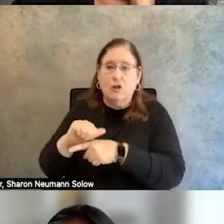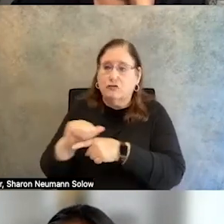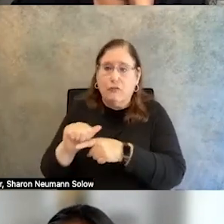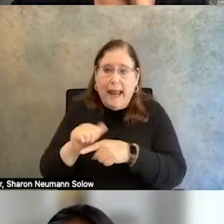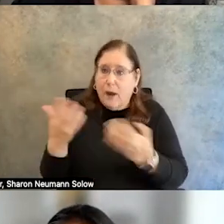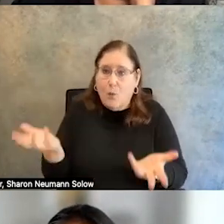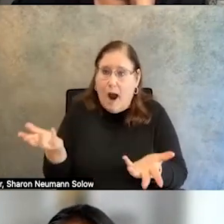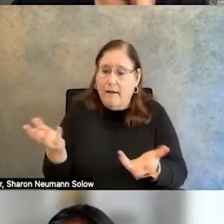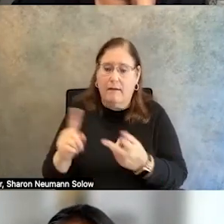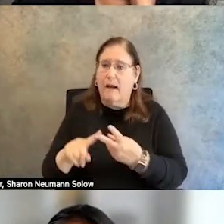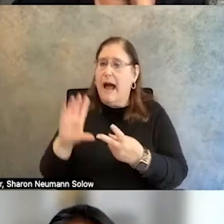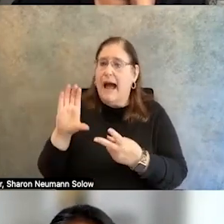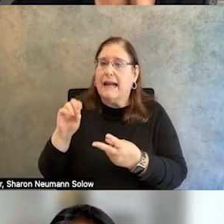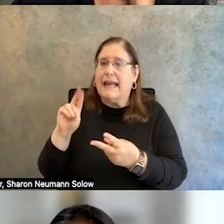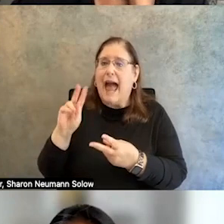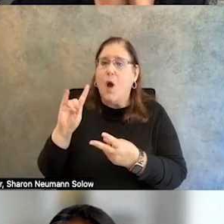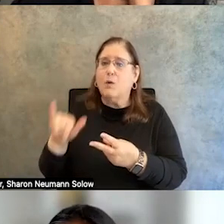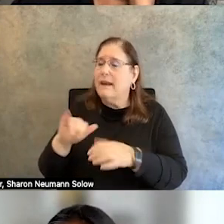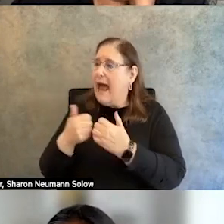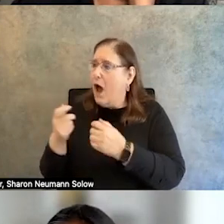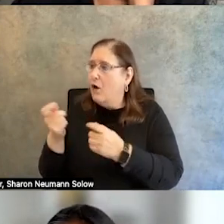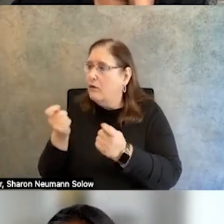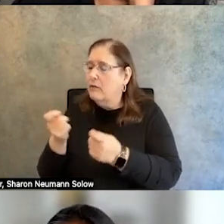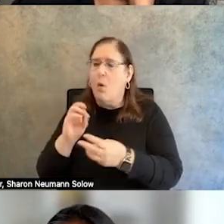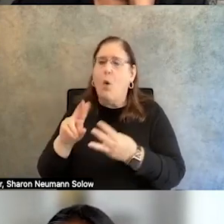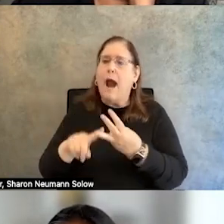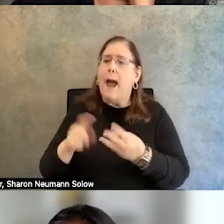or health managed care plans are ensuring